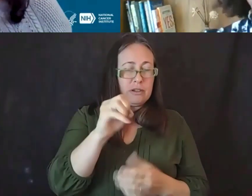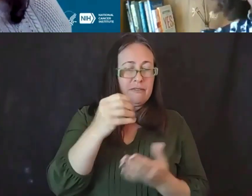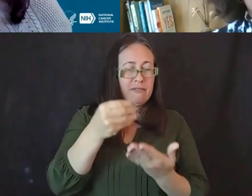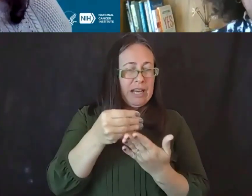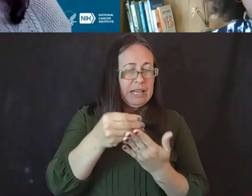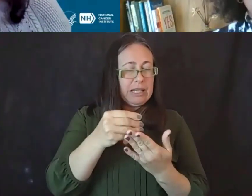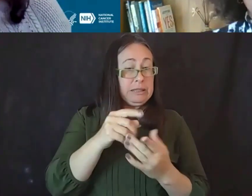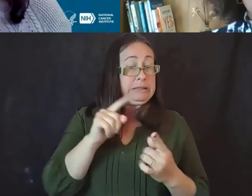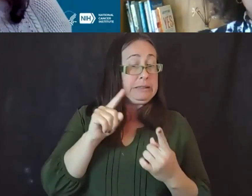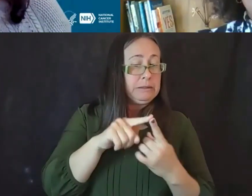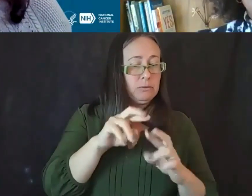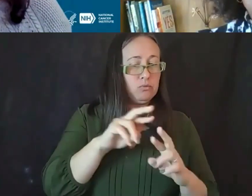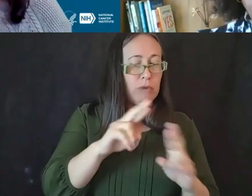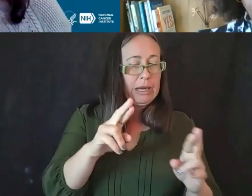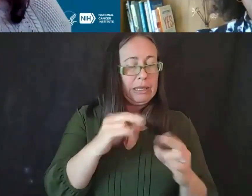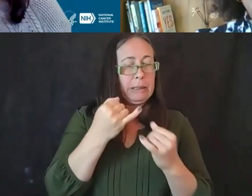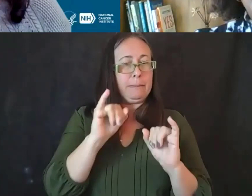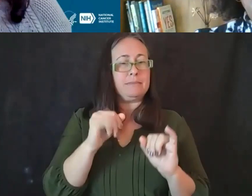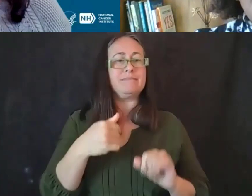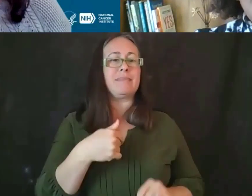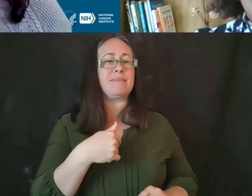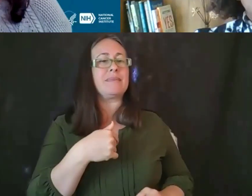Nastaran Zahir: Yeah. Paula Goodwin: --talking about progress reports,